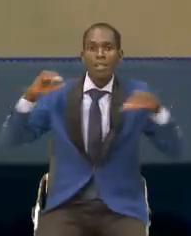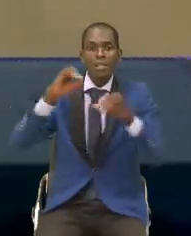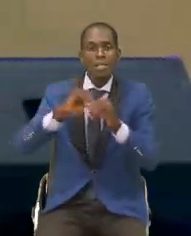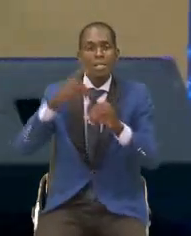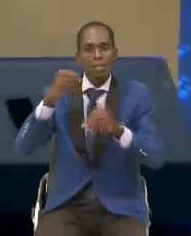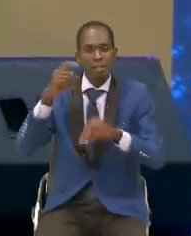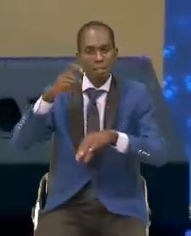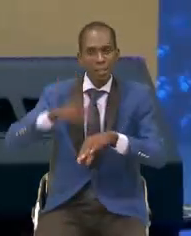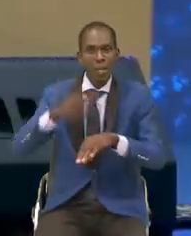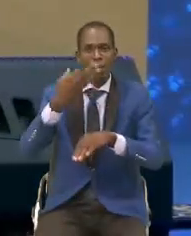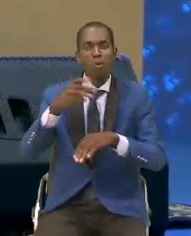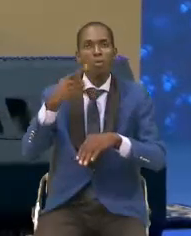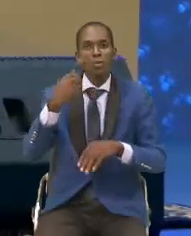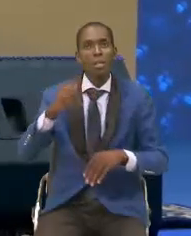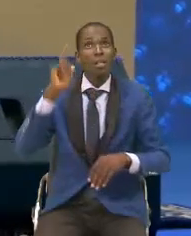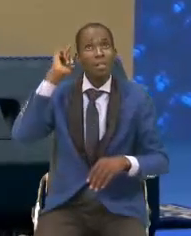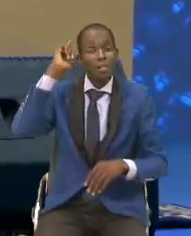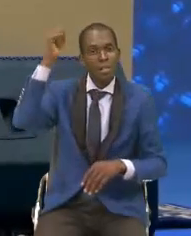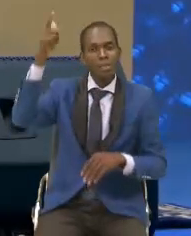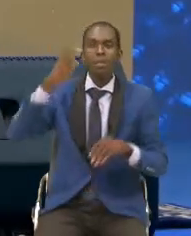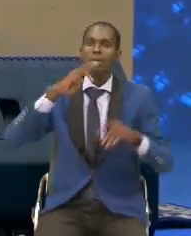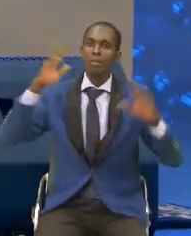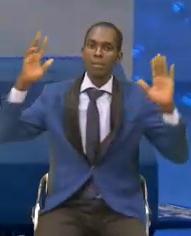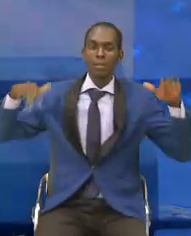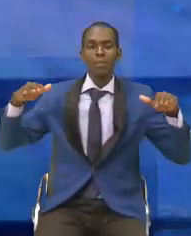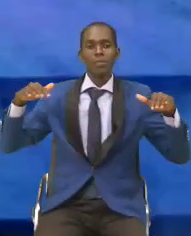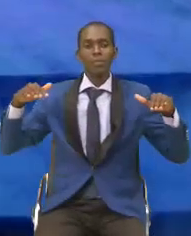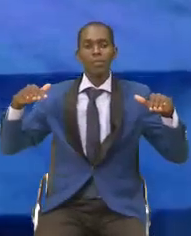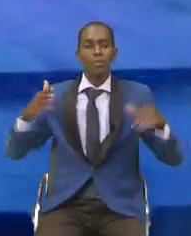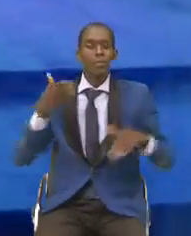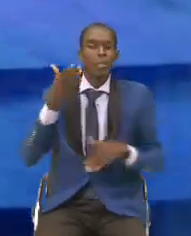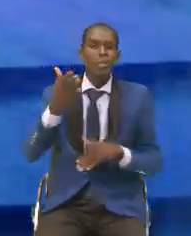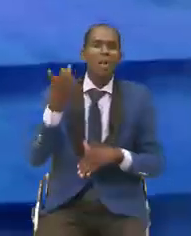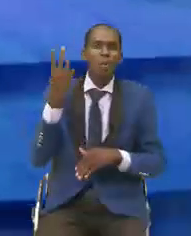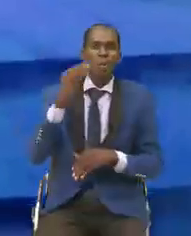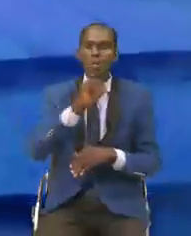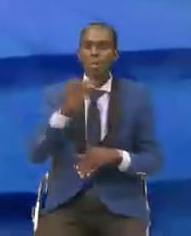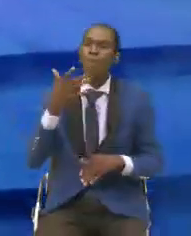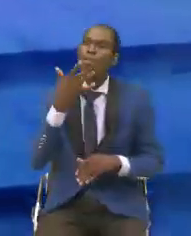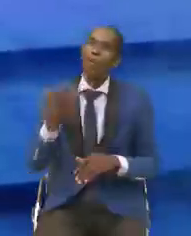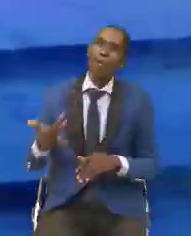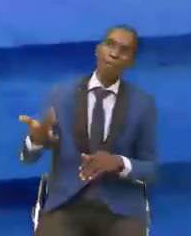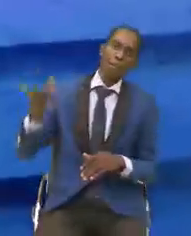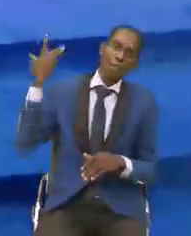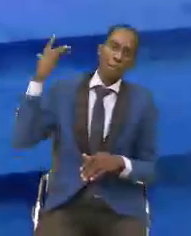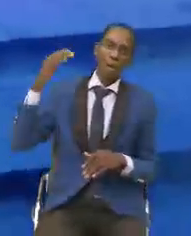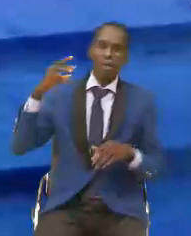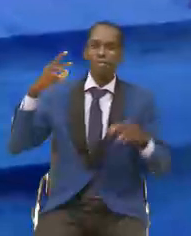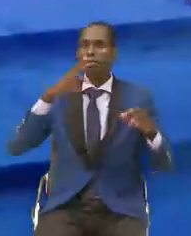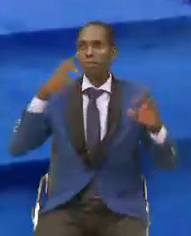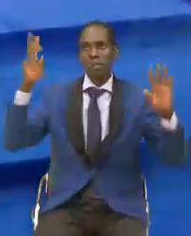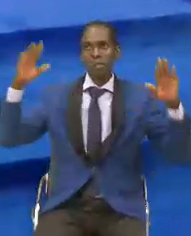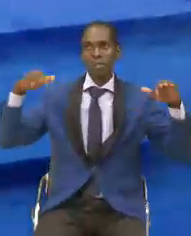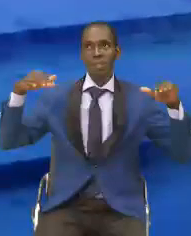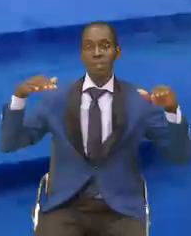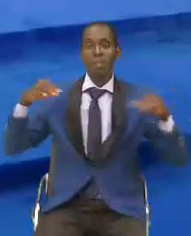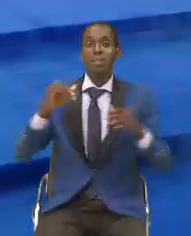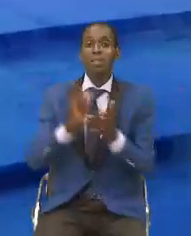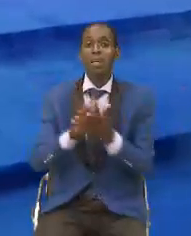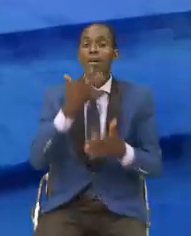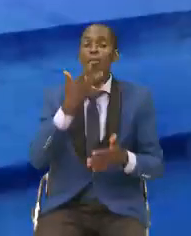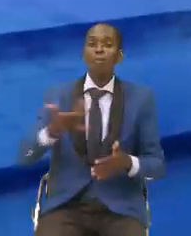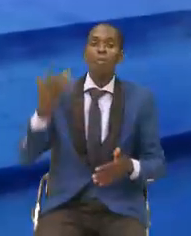of the lord read in the time of the lottery in the time of the lottery there was a former rave